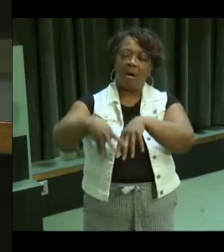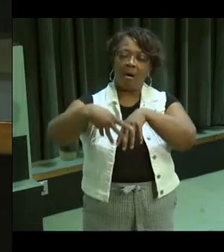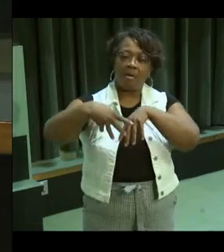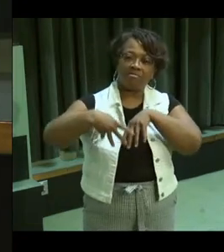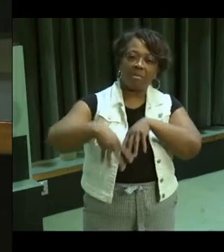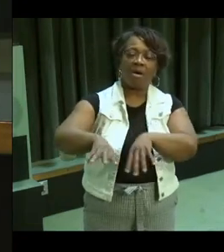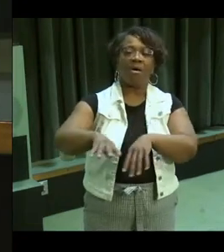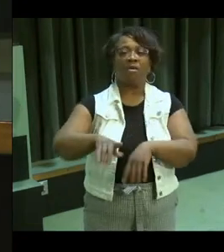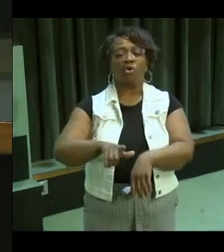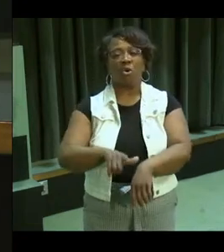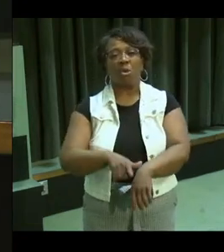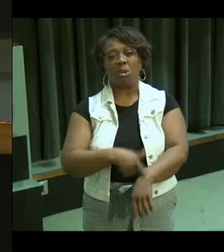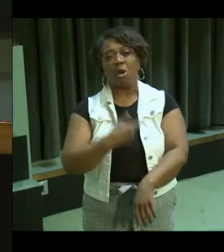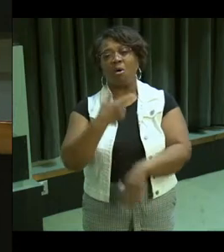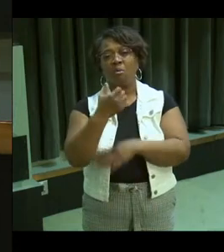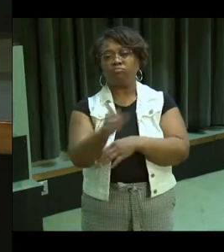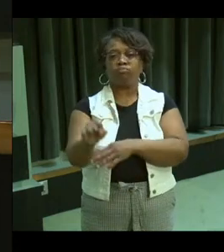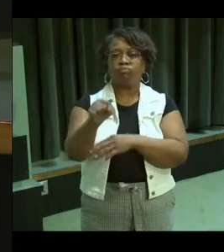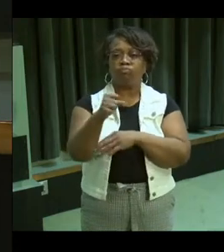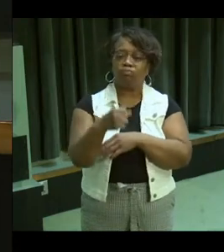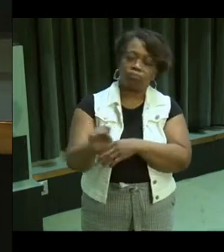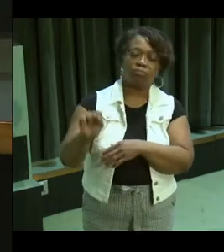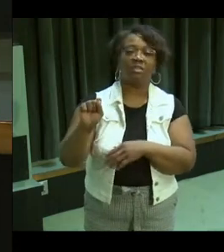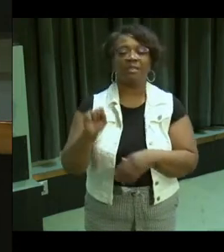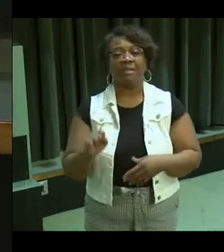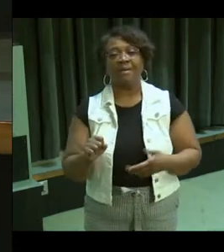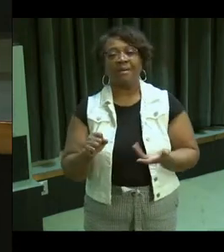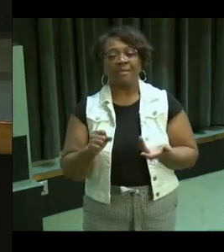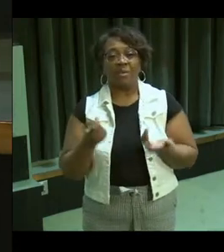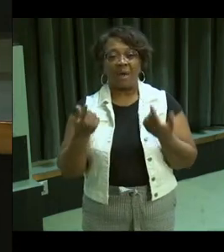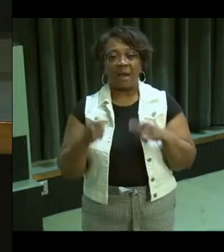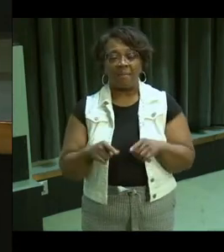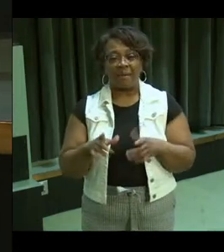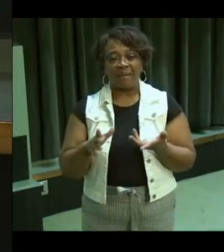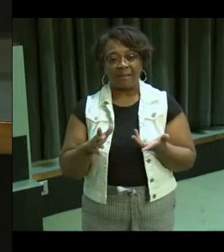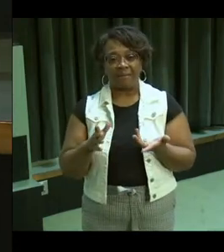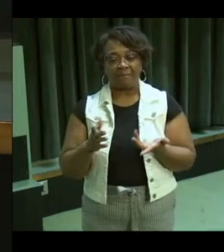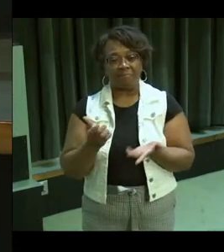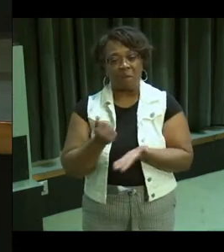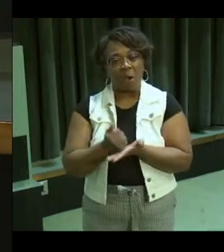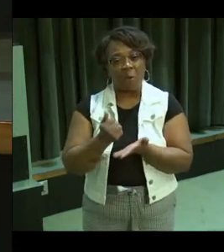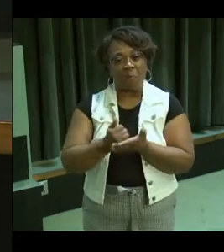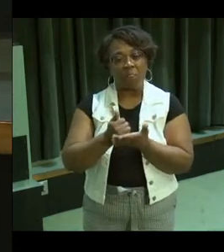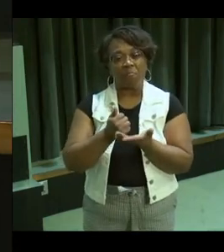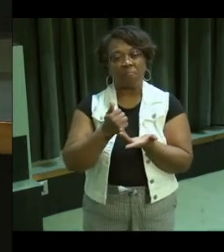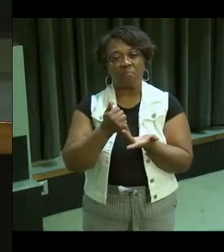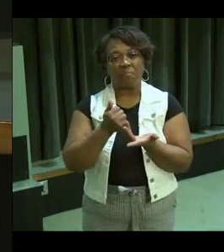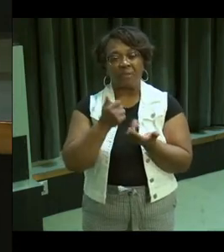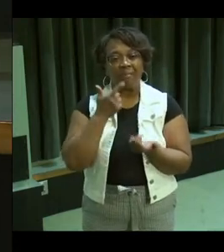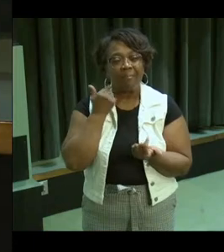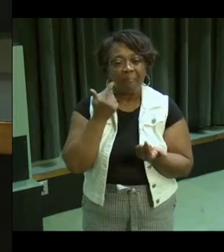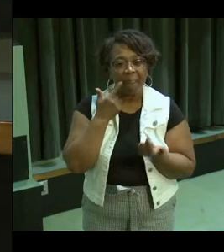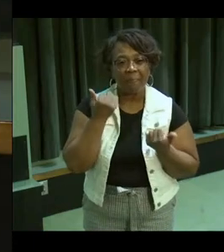these long campaigns. It served